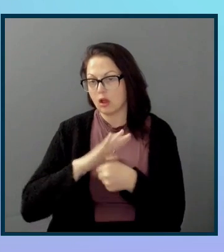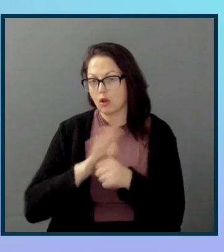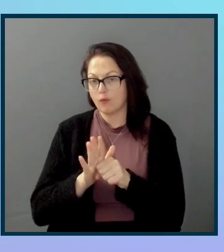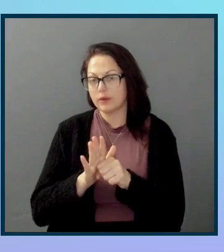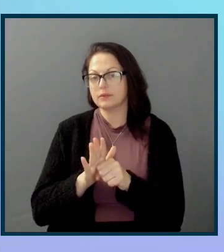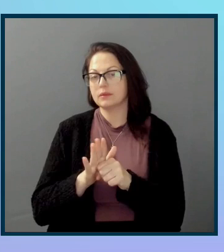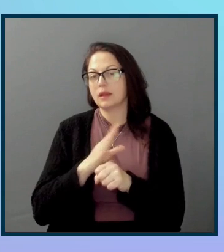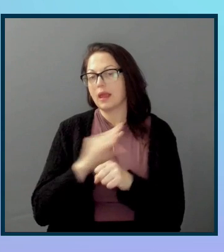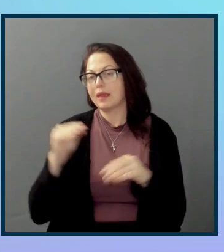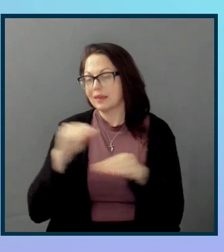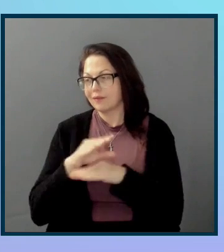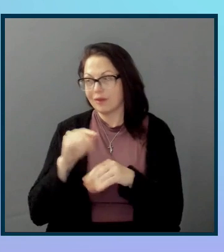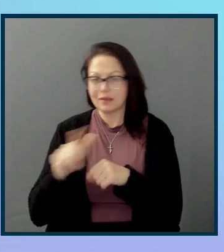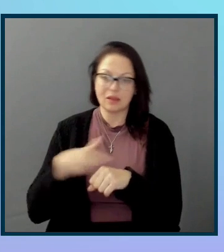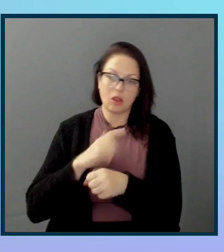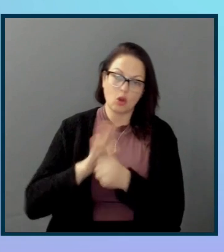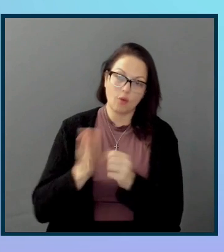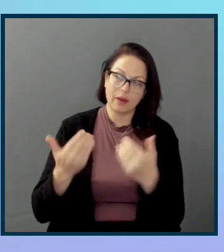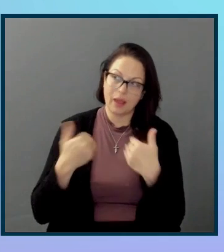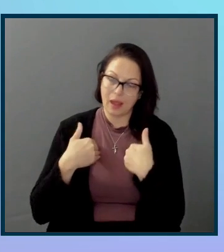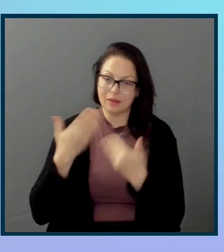and the effects that long COVID is having, which probably really just means